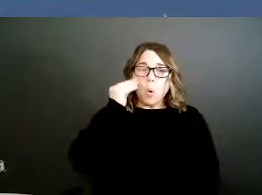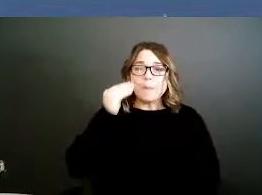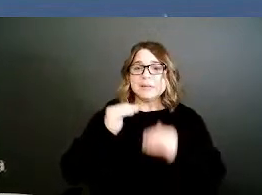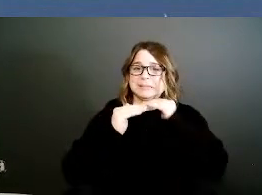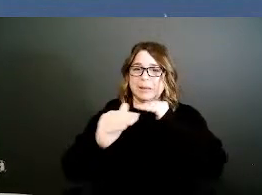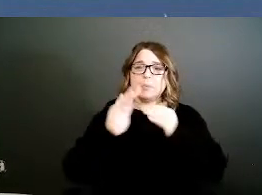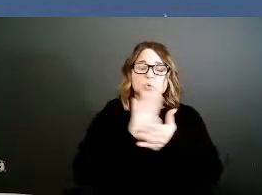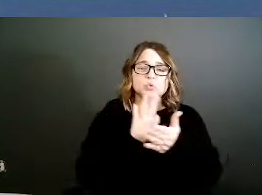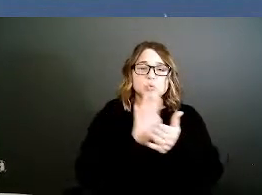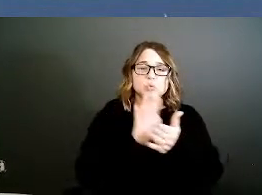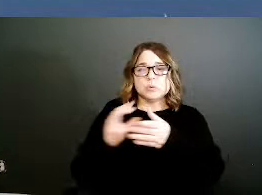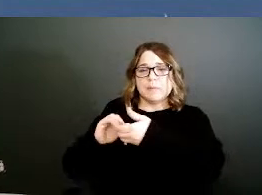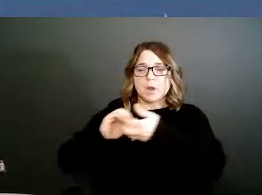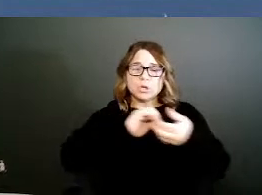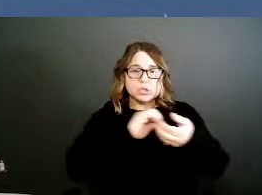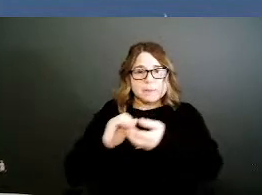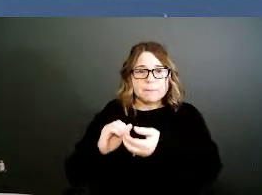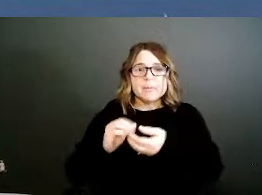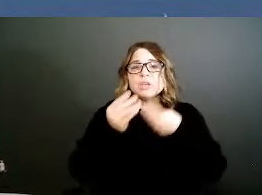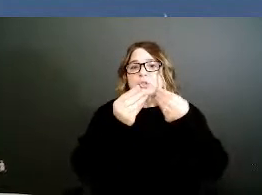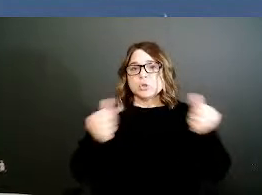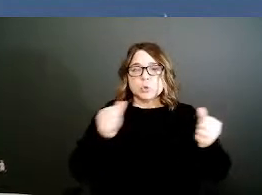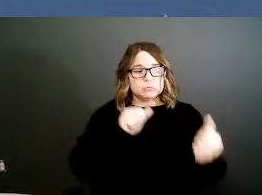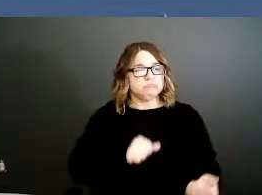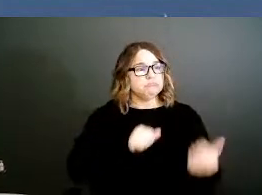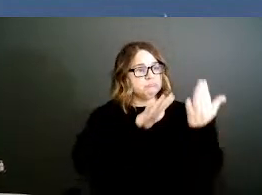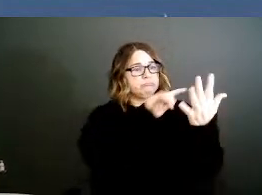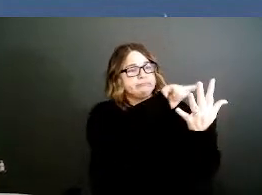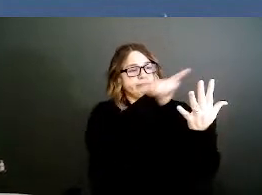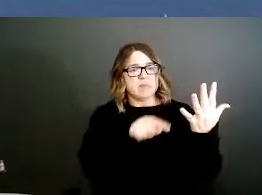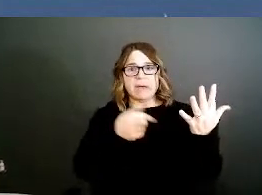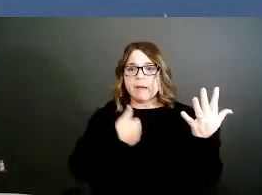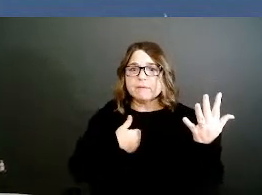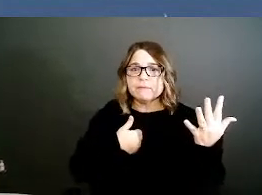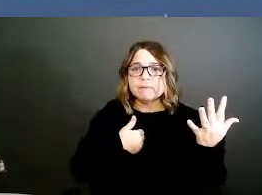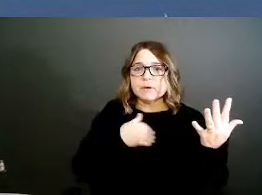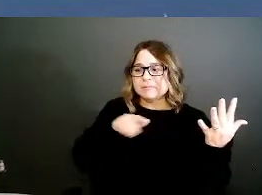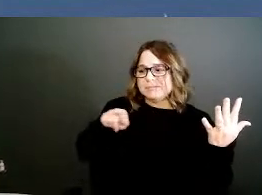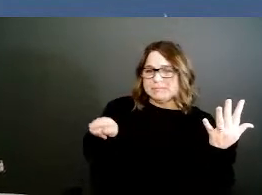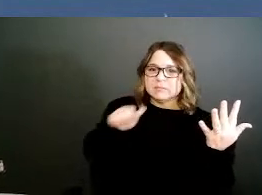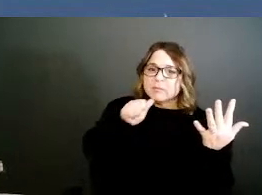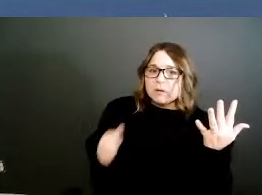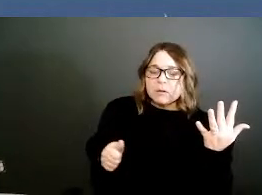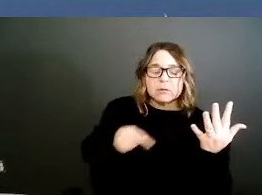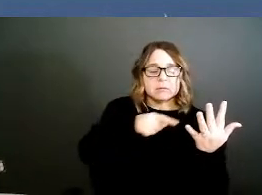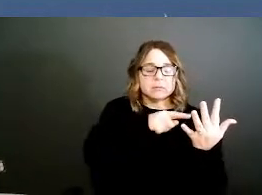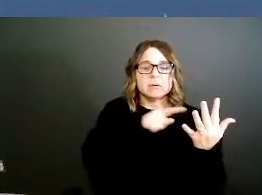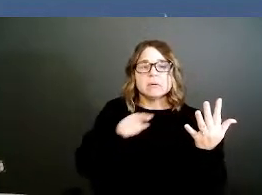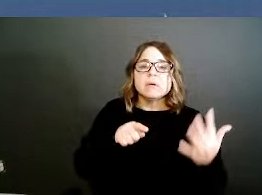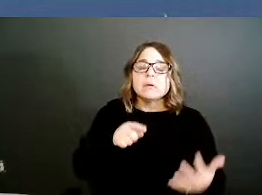THESE ARE THE SOLUTIONS STARING US IN THE FACE THAT WILL LIFT THE STRAIN WE'RE SUFFERING FROM. RIGHT NOW THERE'S A CLEAR CHOICE TO POUR INTO OUR COMMUNITIES,